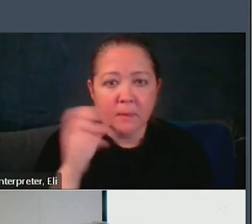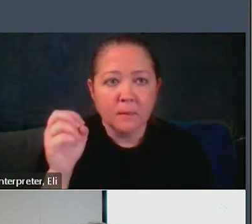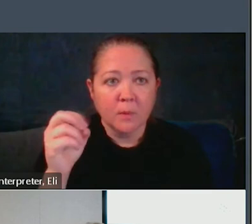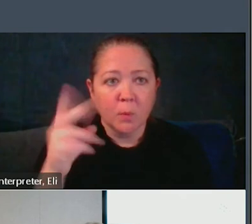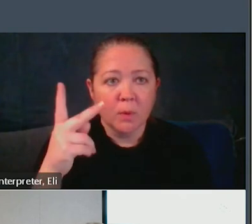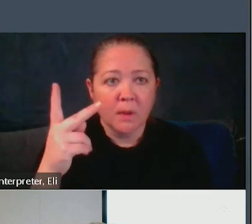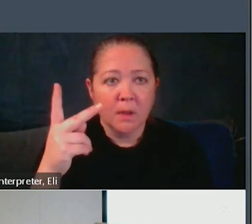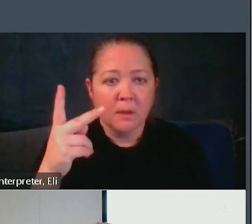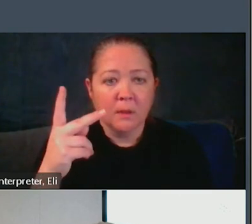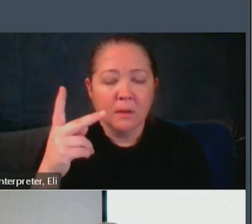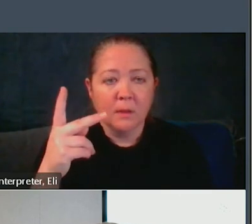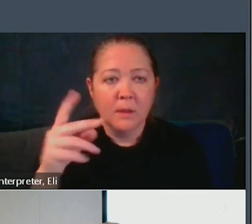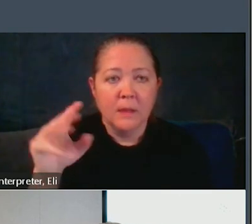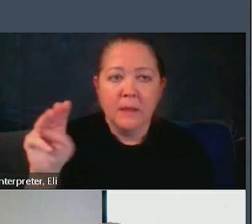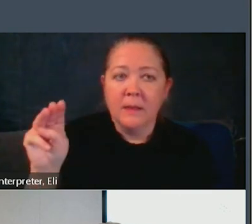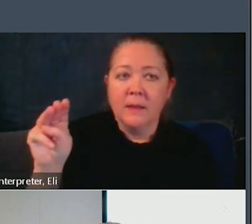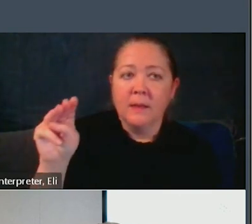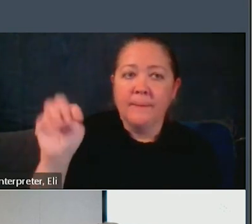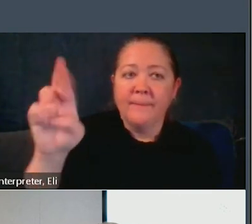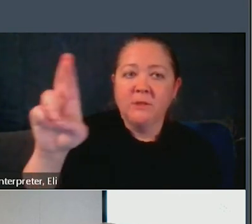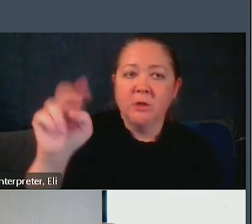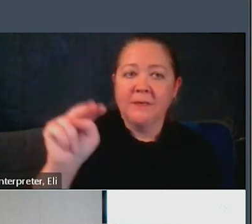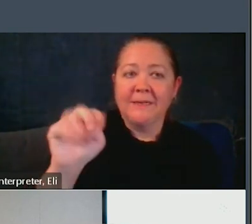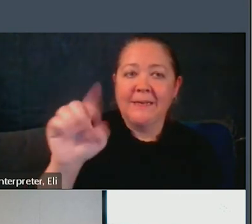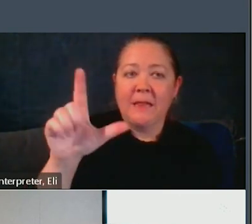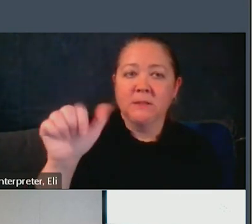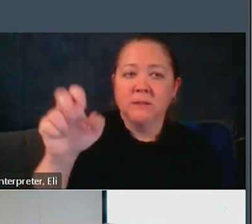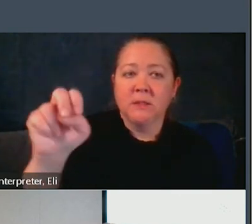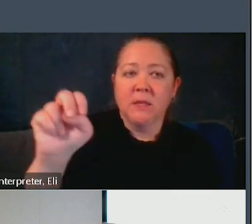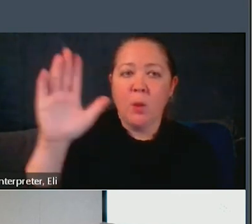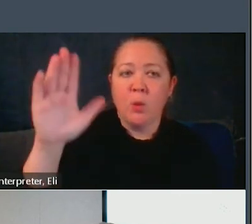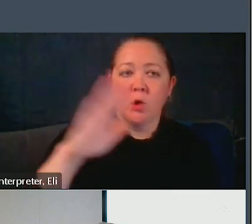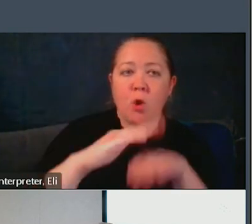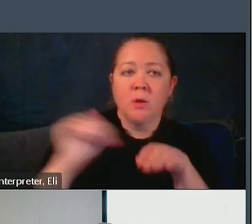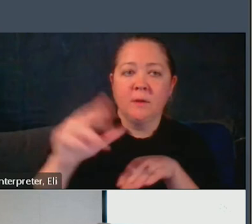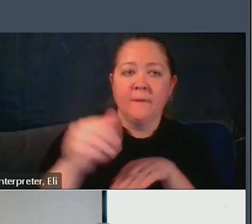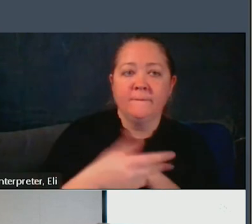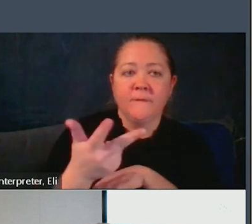I'll be calling on you and just a few minutes. Okay. Cause you have a whole list of people and it's very hard for